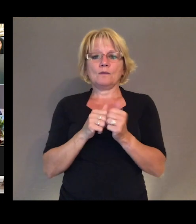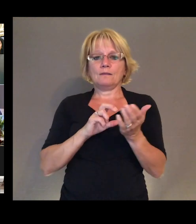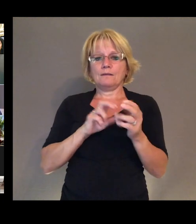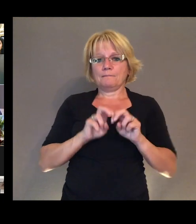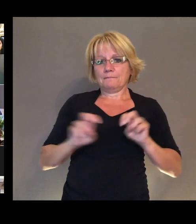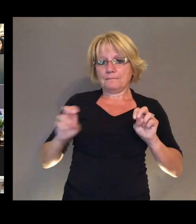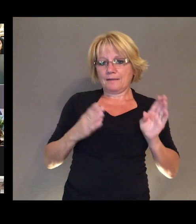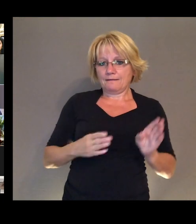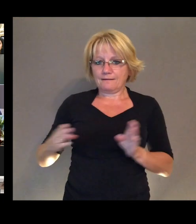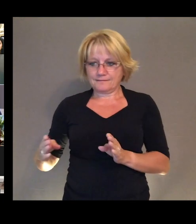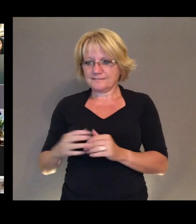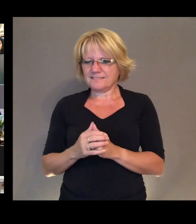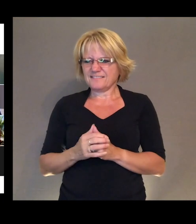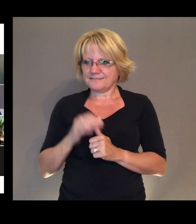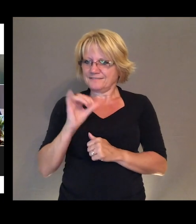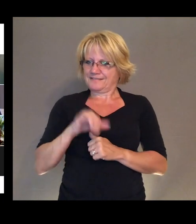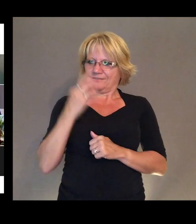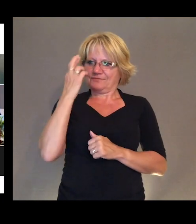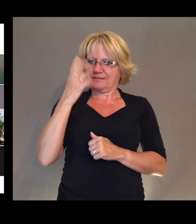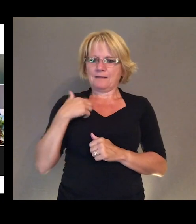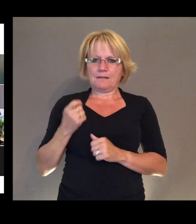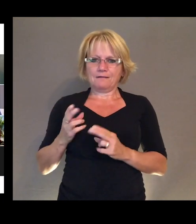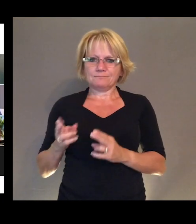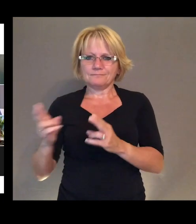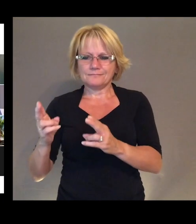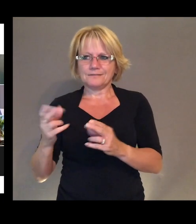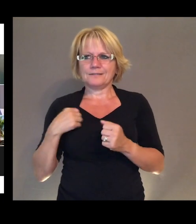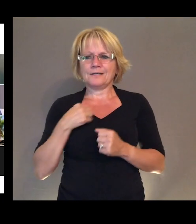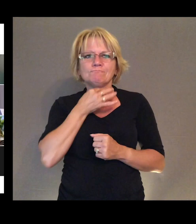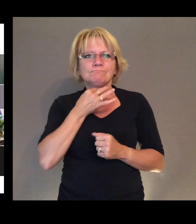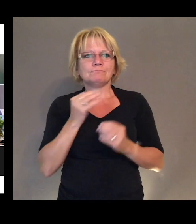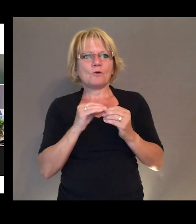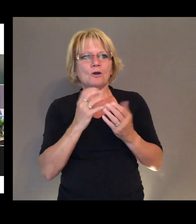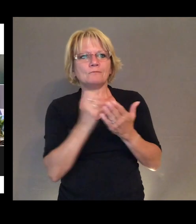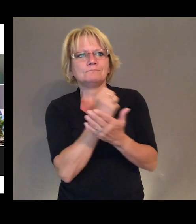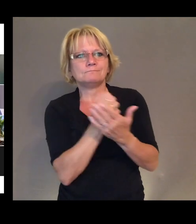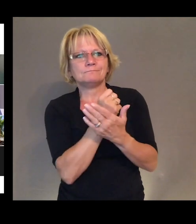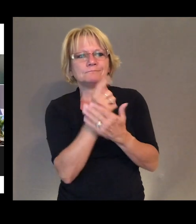is because I wanted to hear our panelists more so than hearing me.